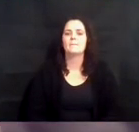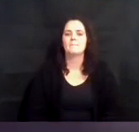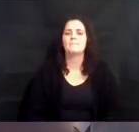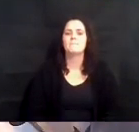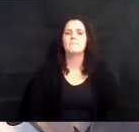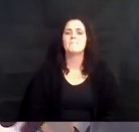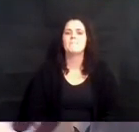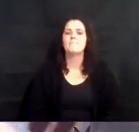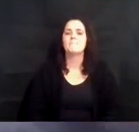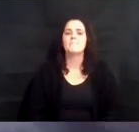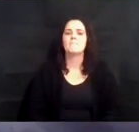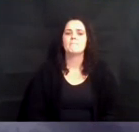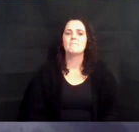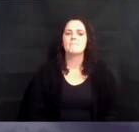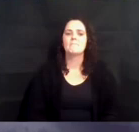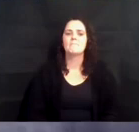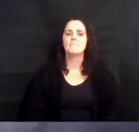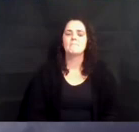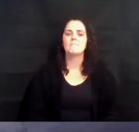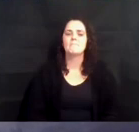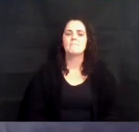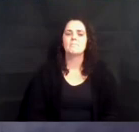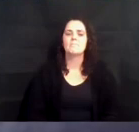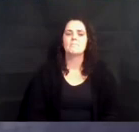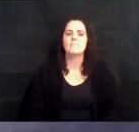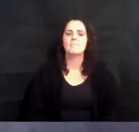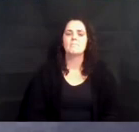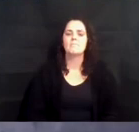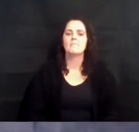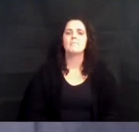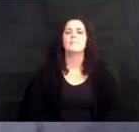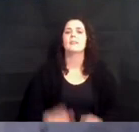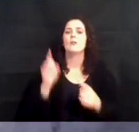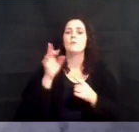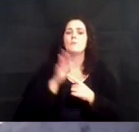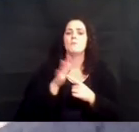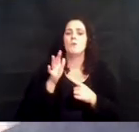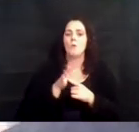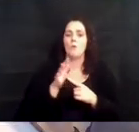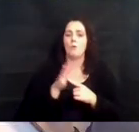the way so it doesn't interrupt us. The important thing is that you get your